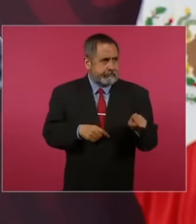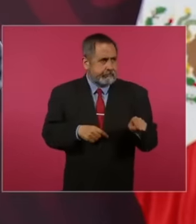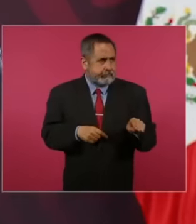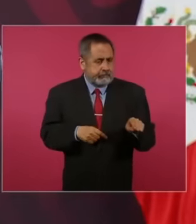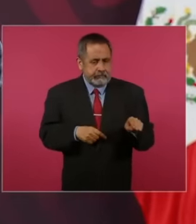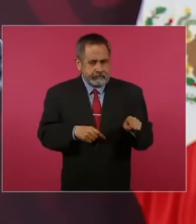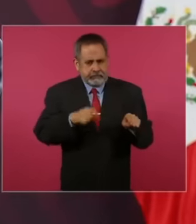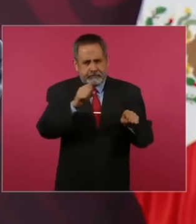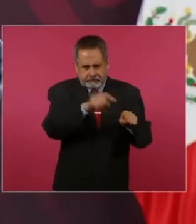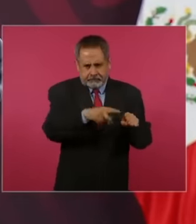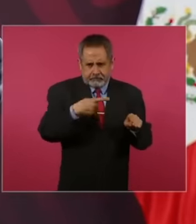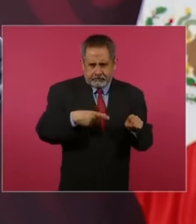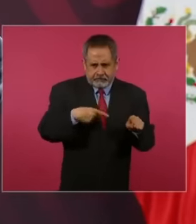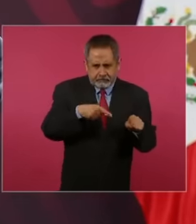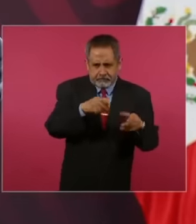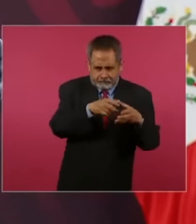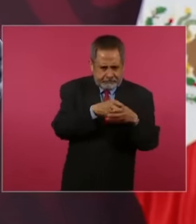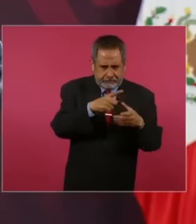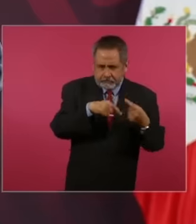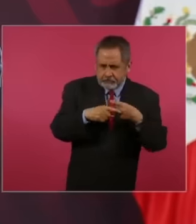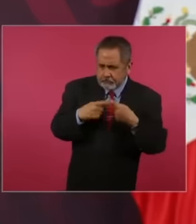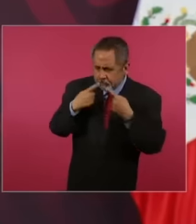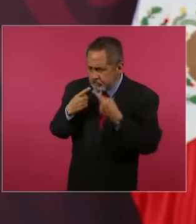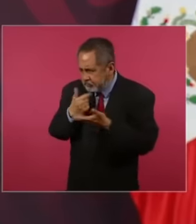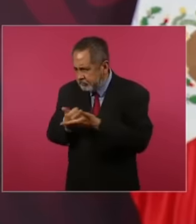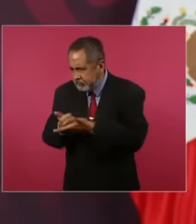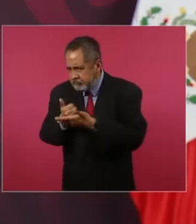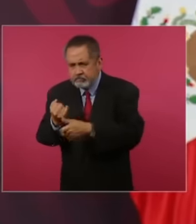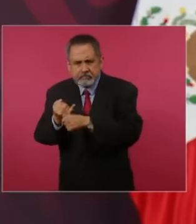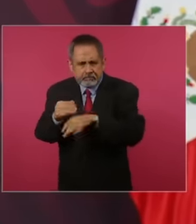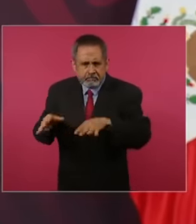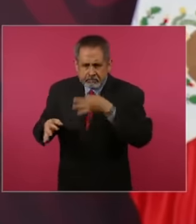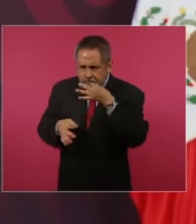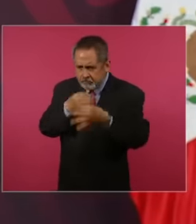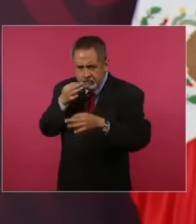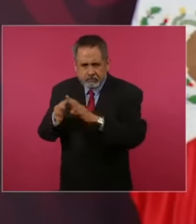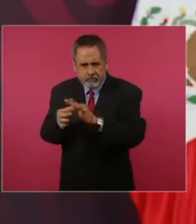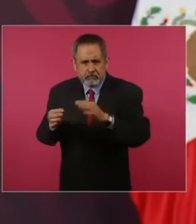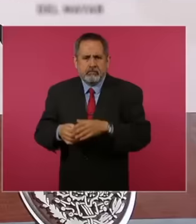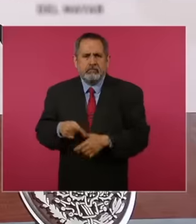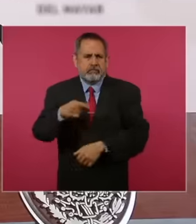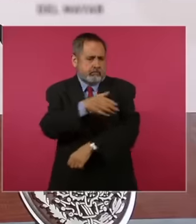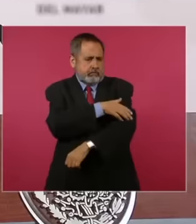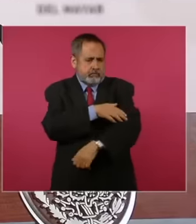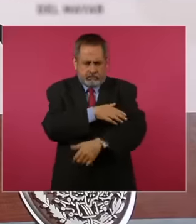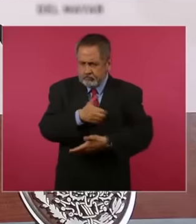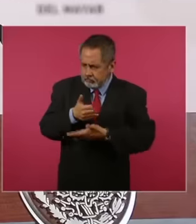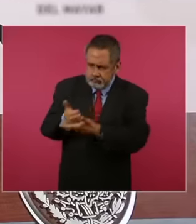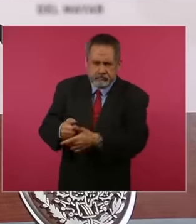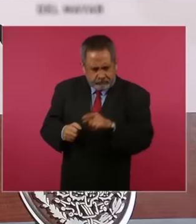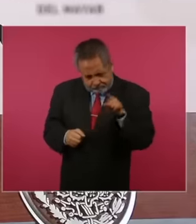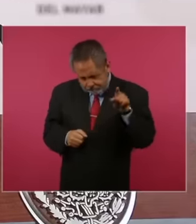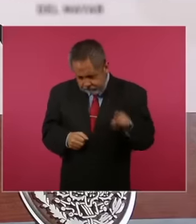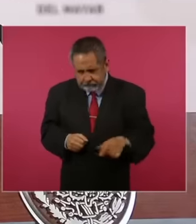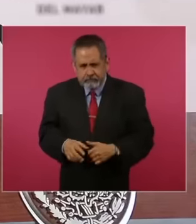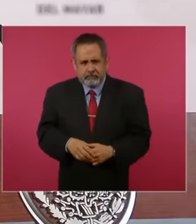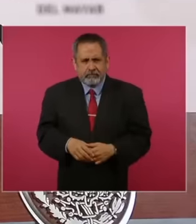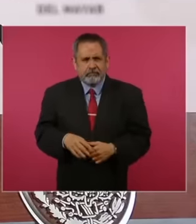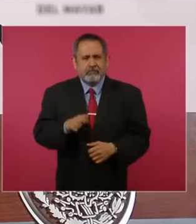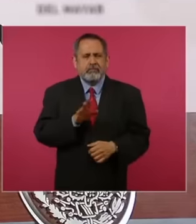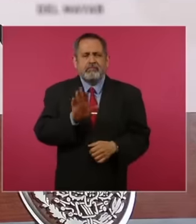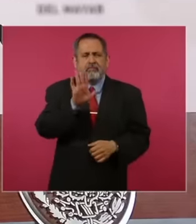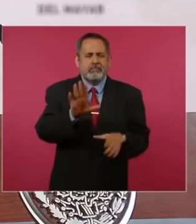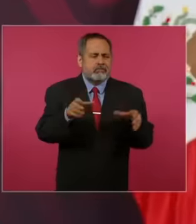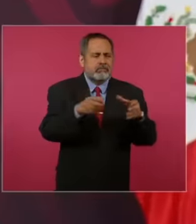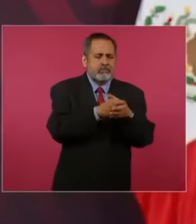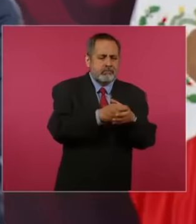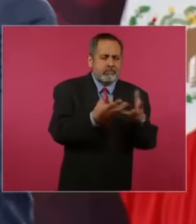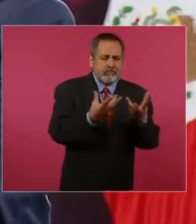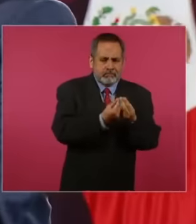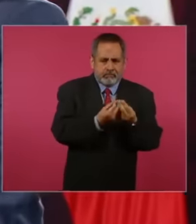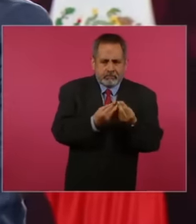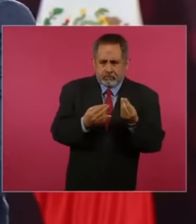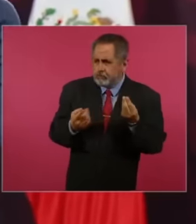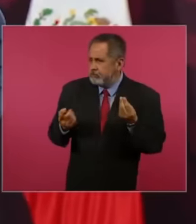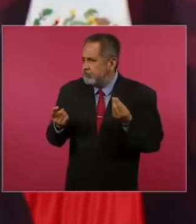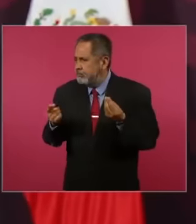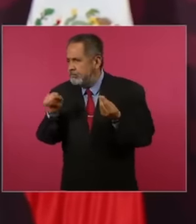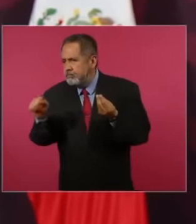the same people and there are the servers of the nation are like integrating centers, the branches of the